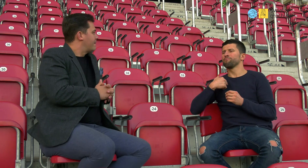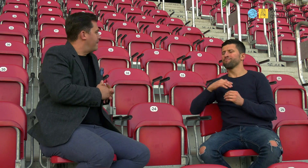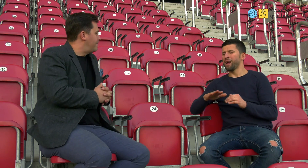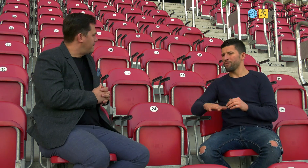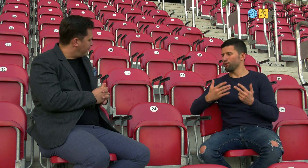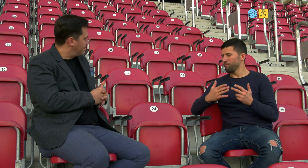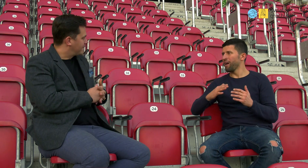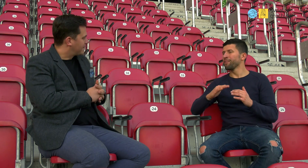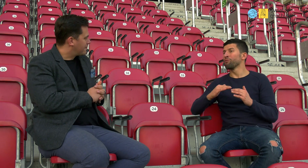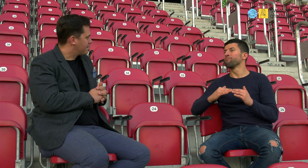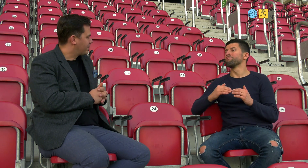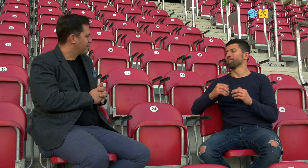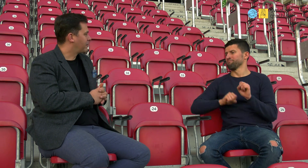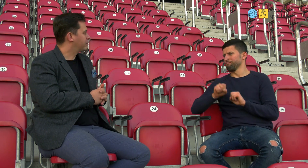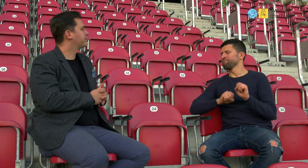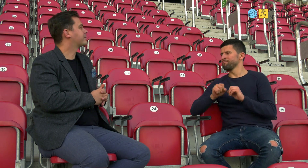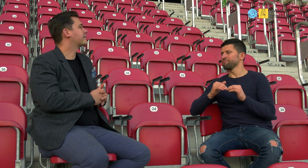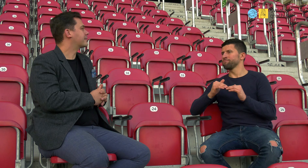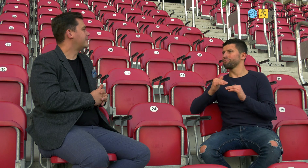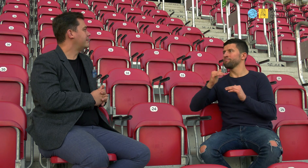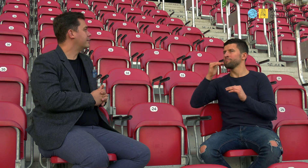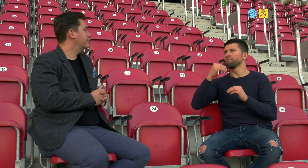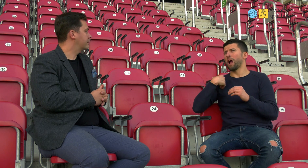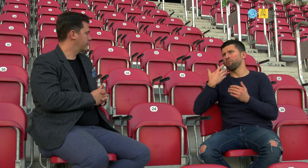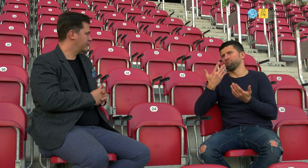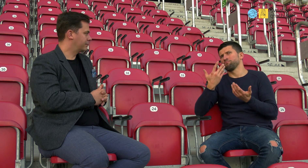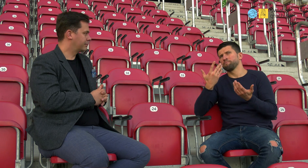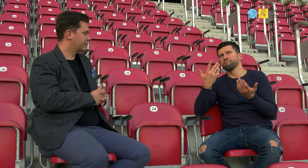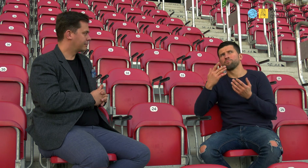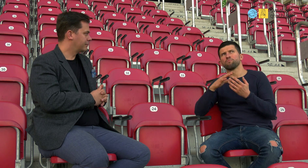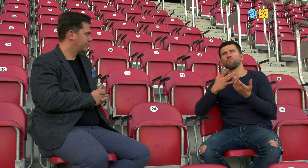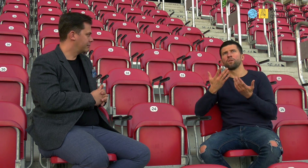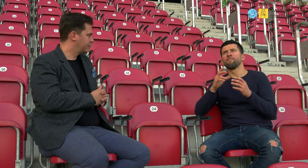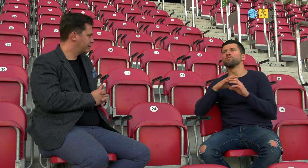When I was 8 years old I started training. I grew up.